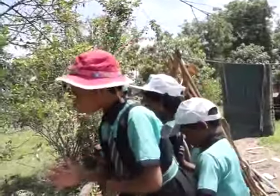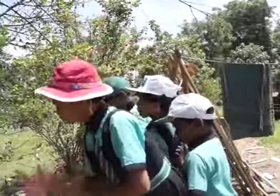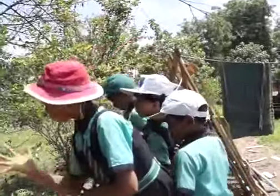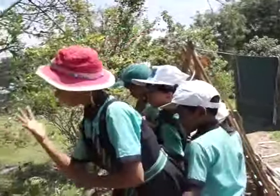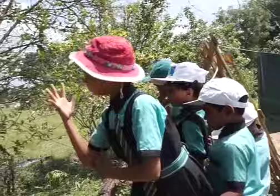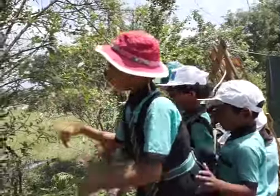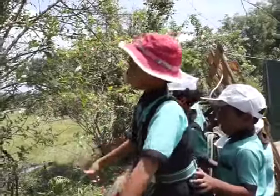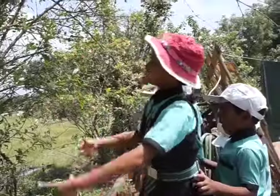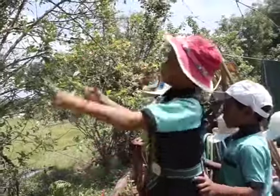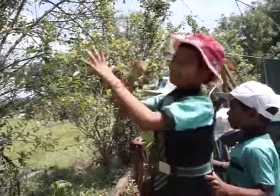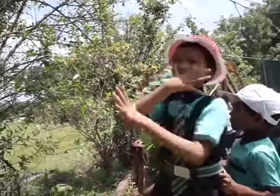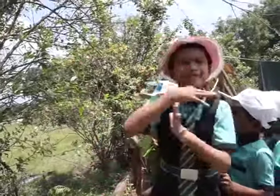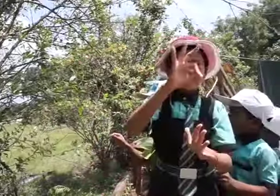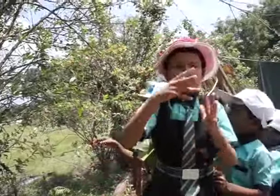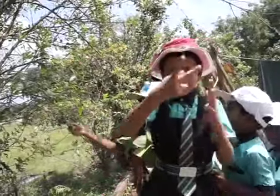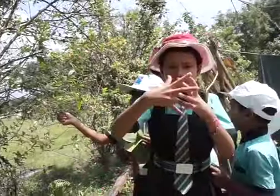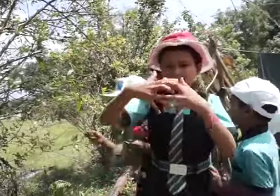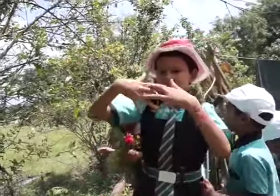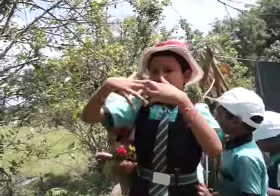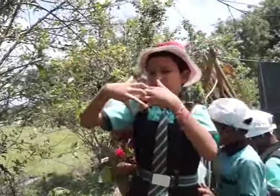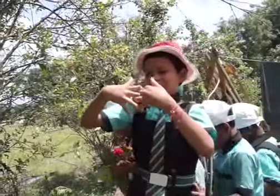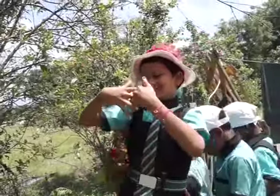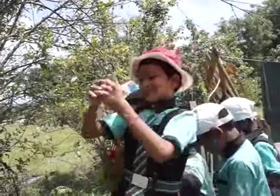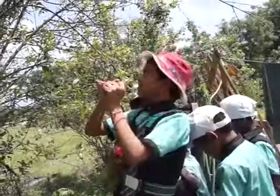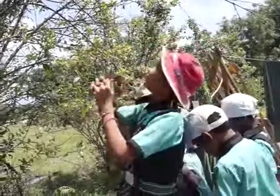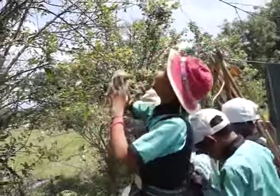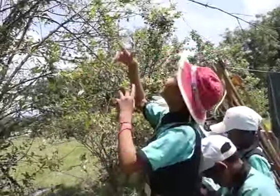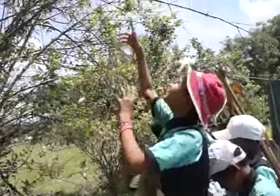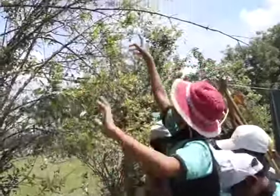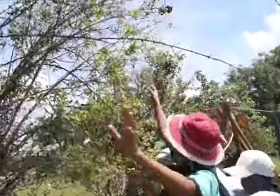then she identifies the tree